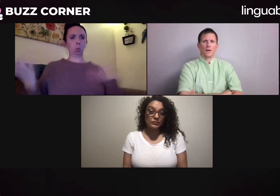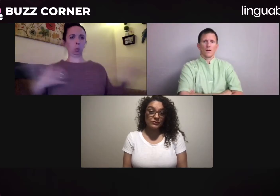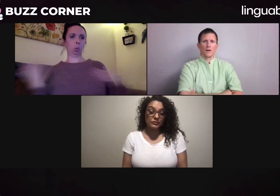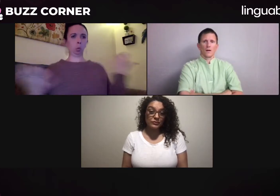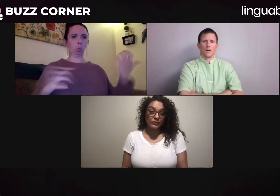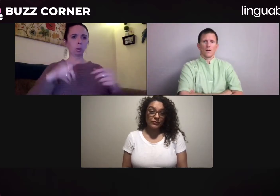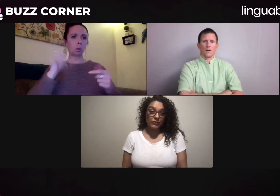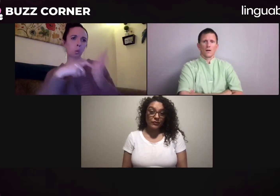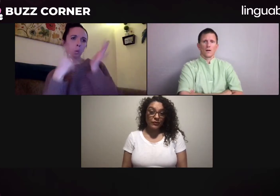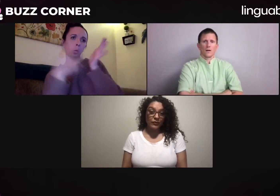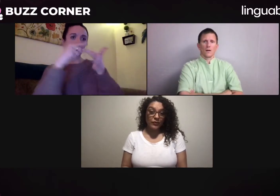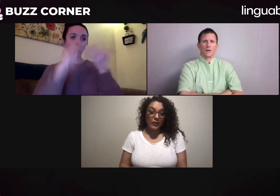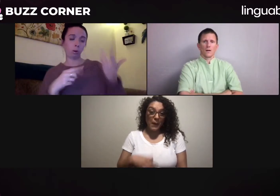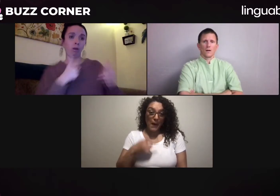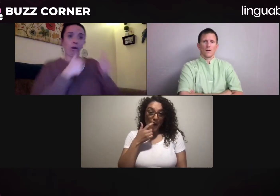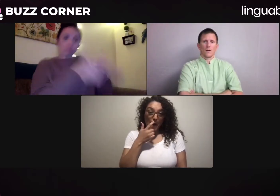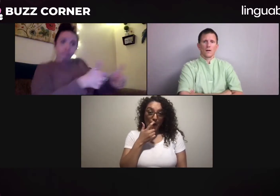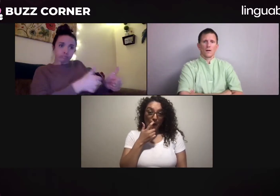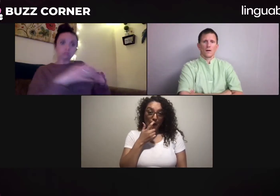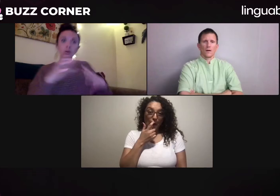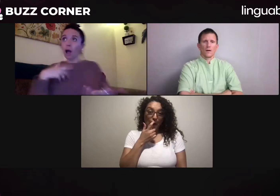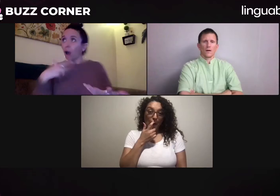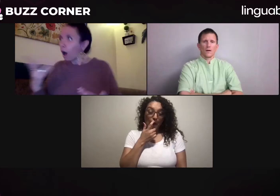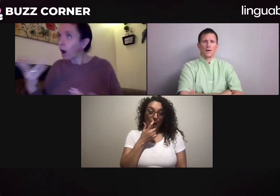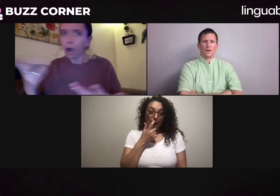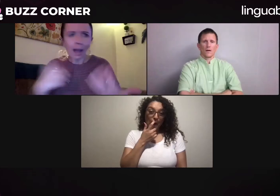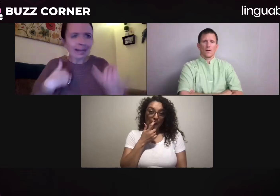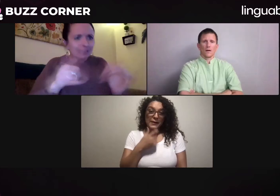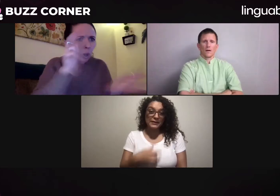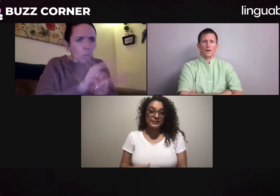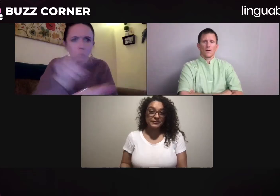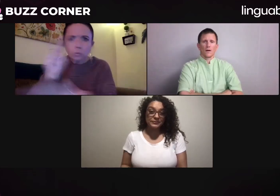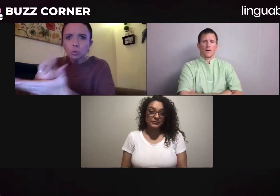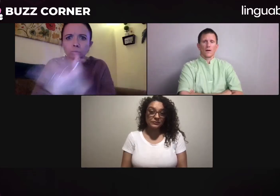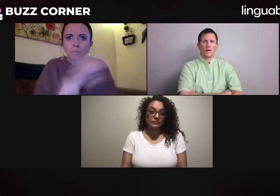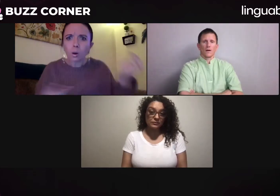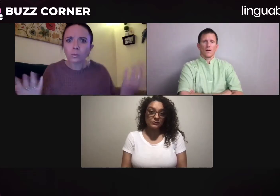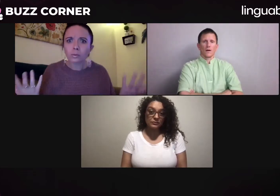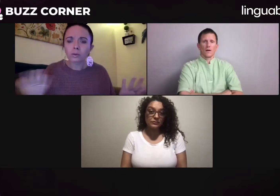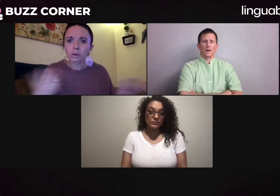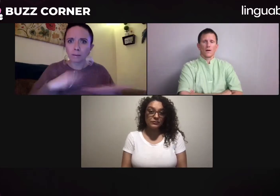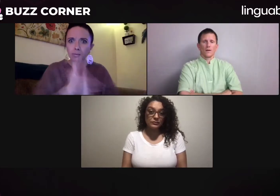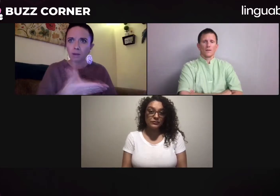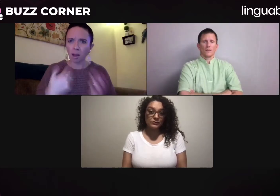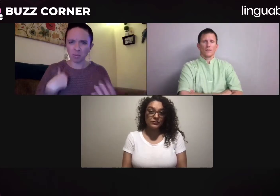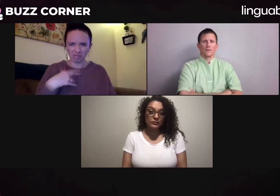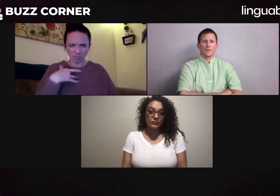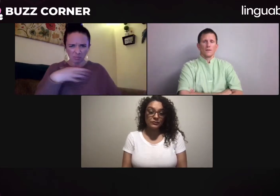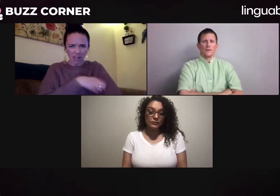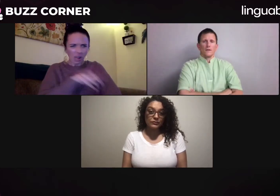However, if an interpreter prioritizes their own desires, then we both lose